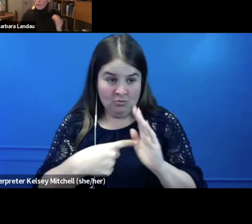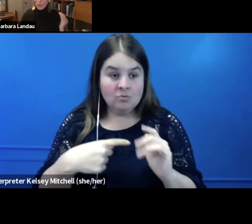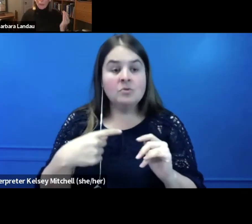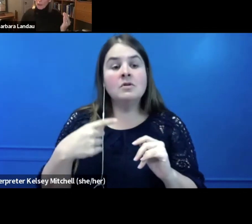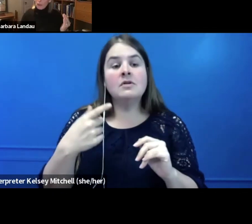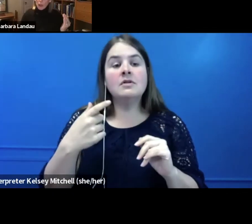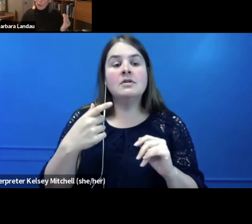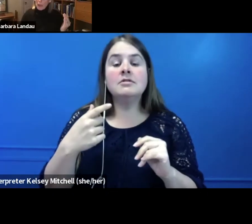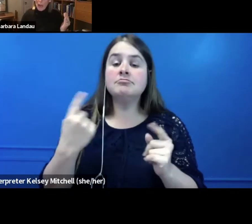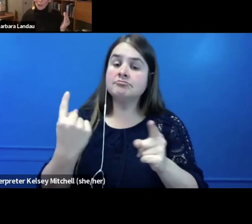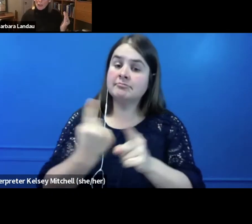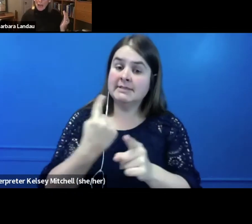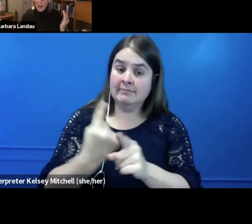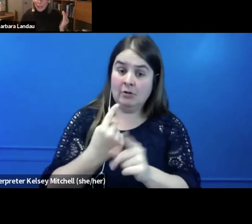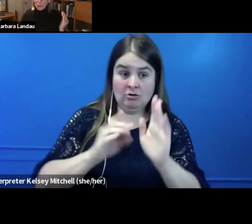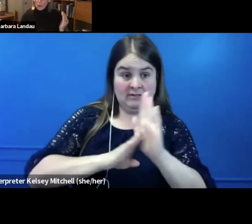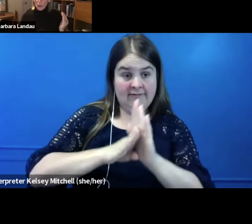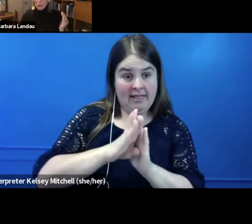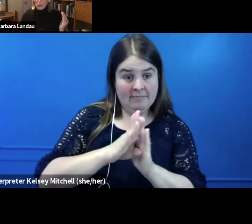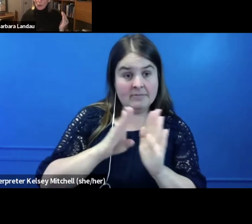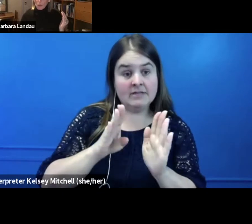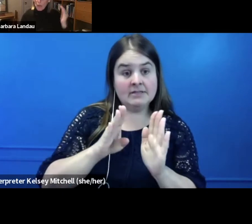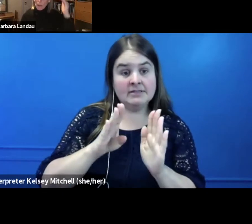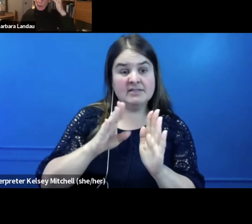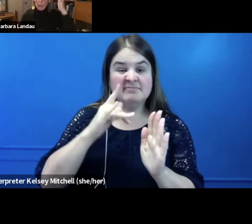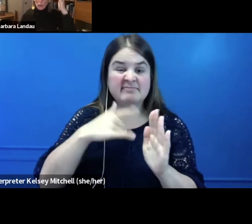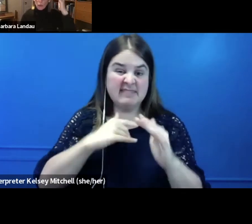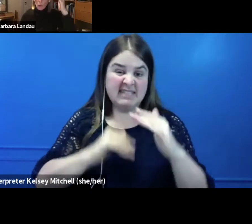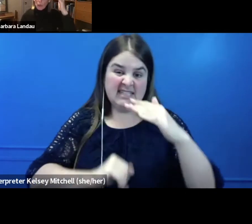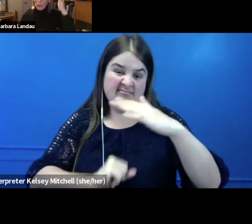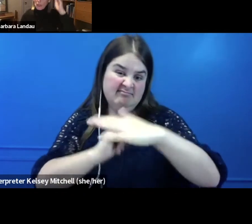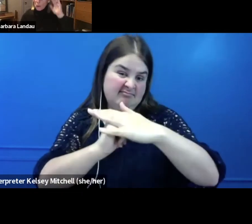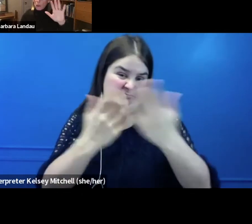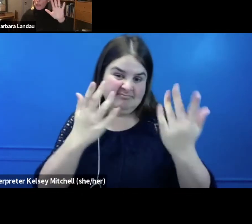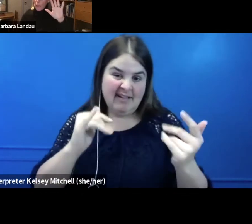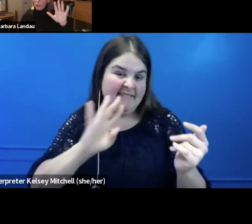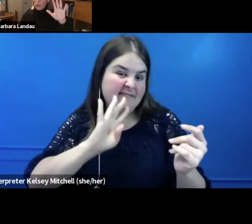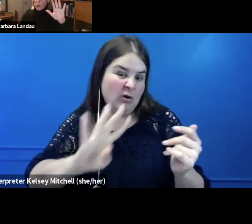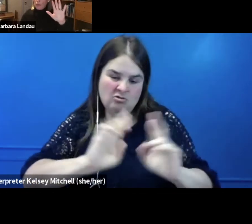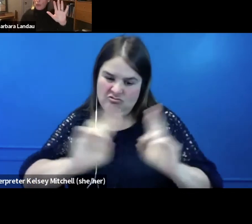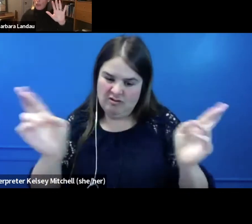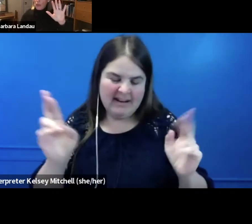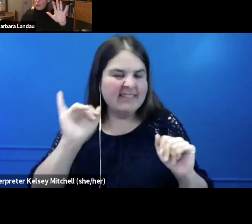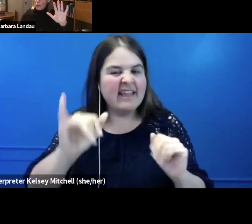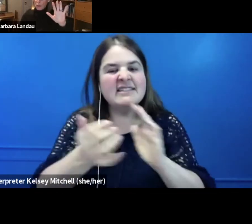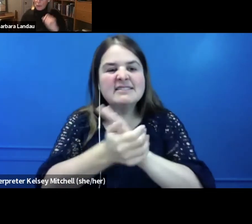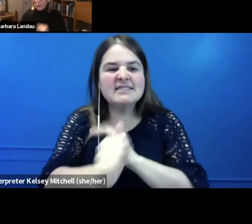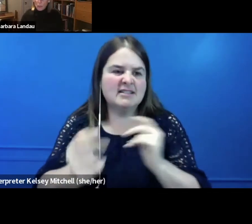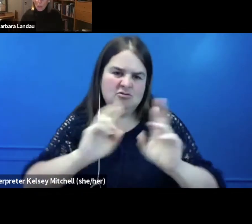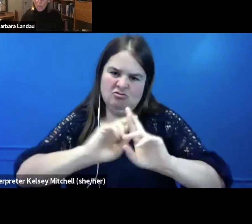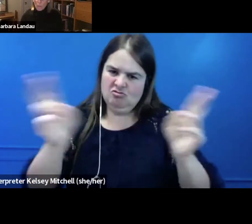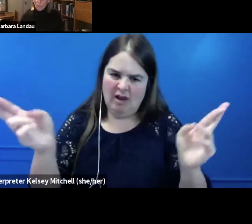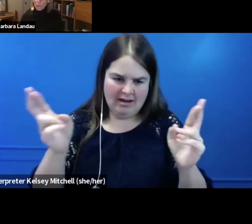typical development actually asymptotes by about age four it's an early emerging